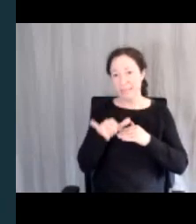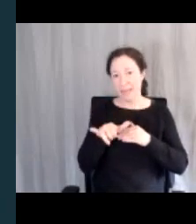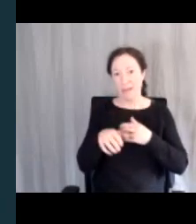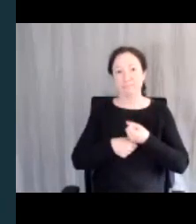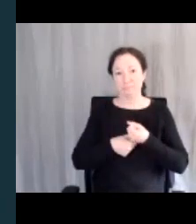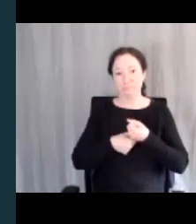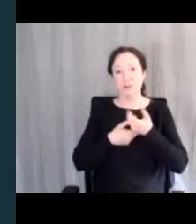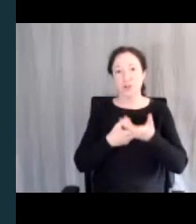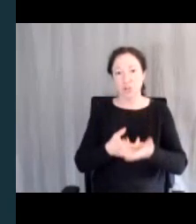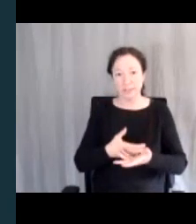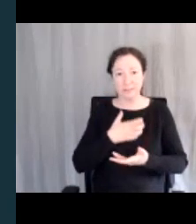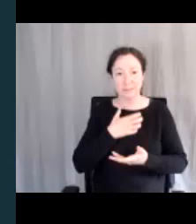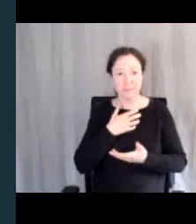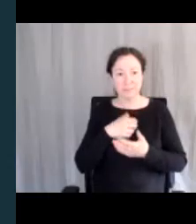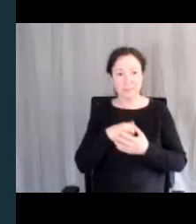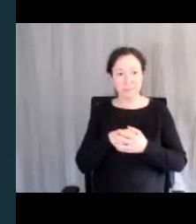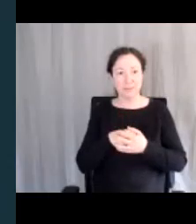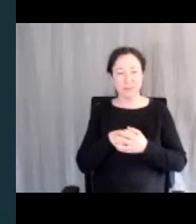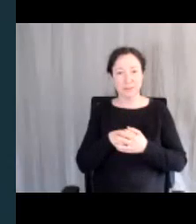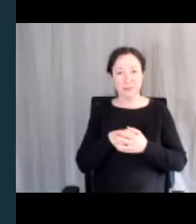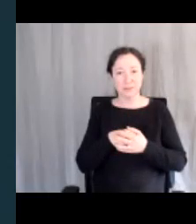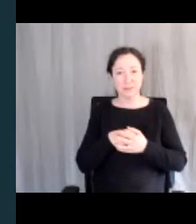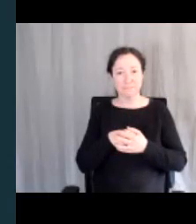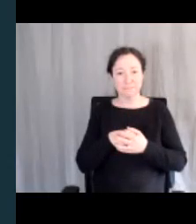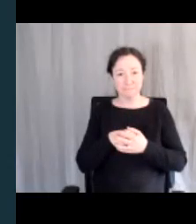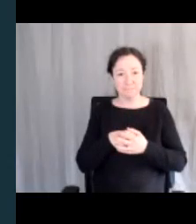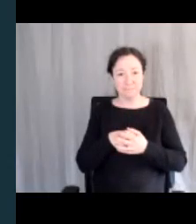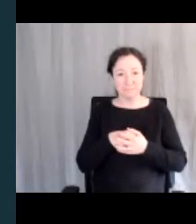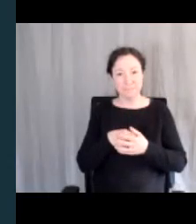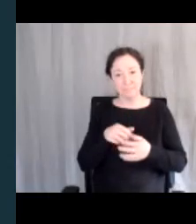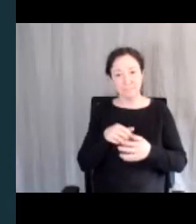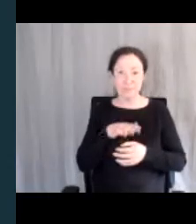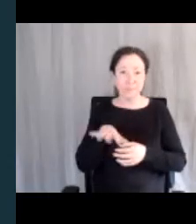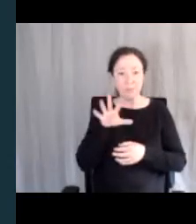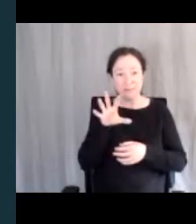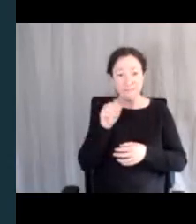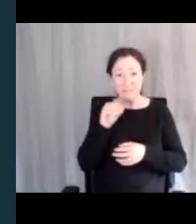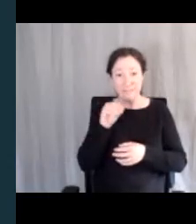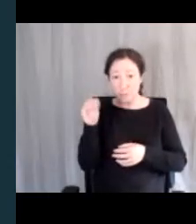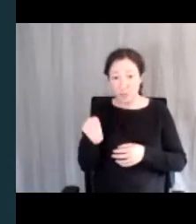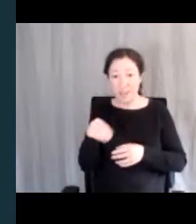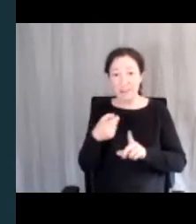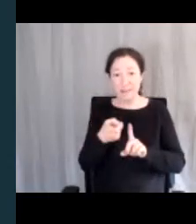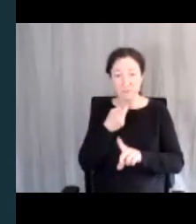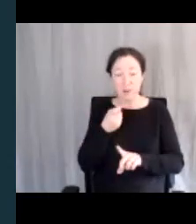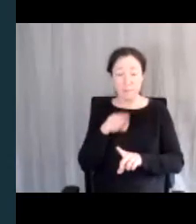that is in the bloodstream is coming from what you eat about 50%. The other 50% is coming from the liver.